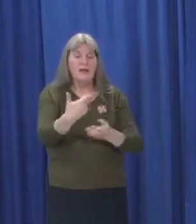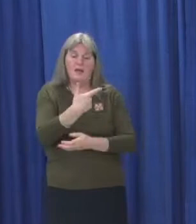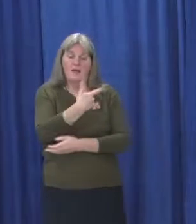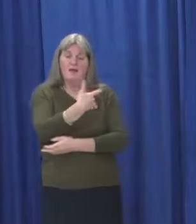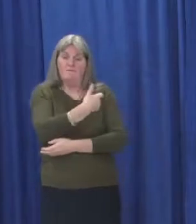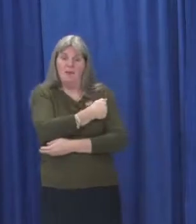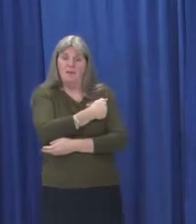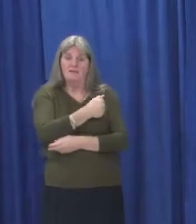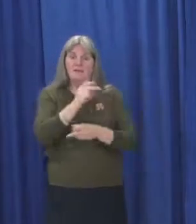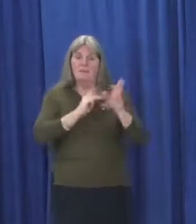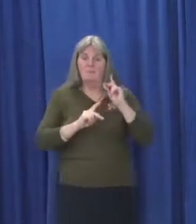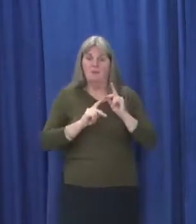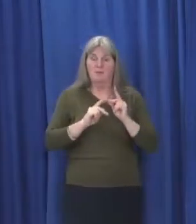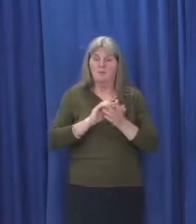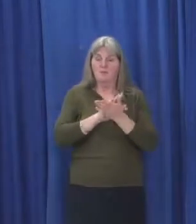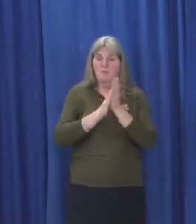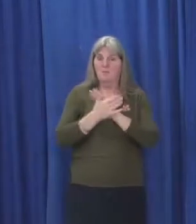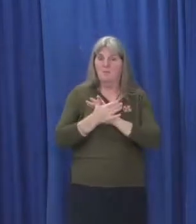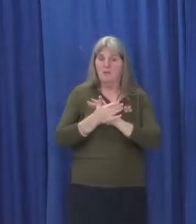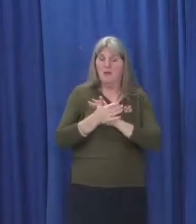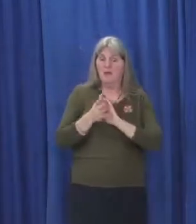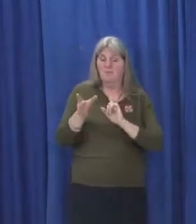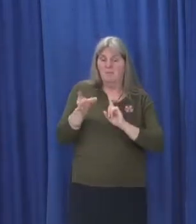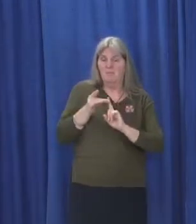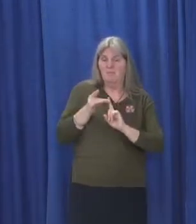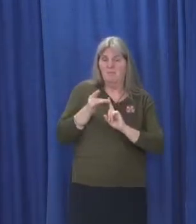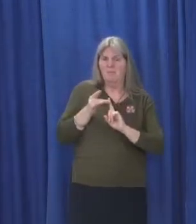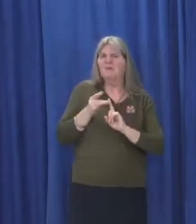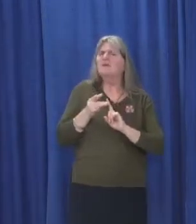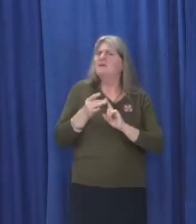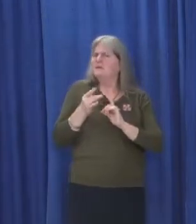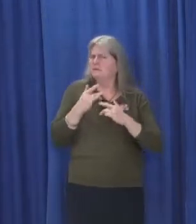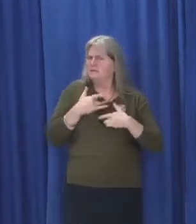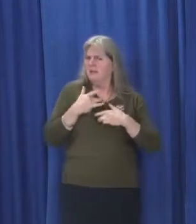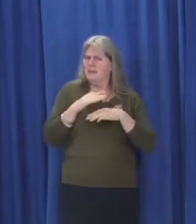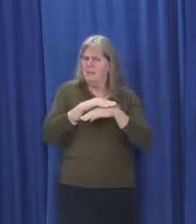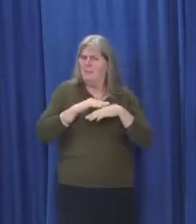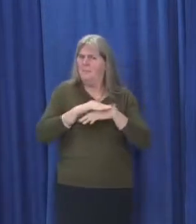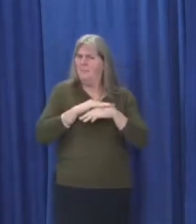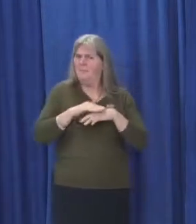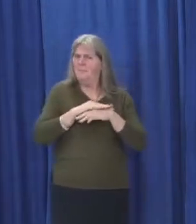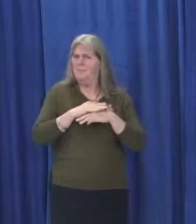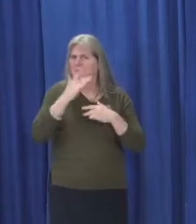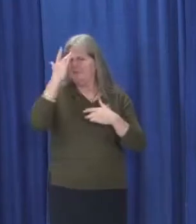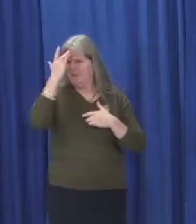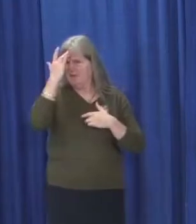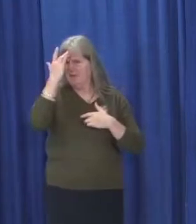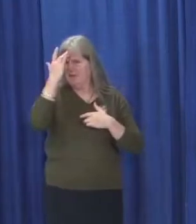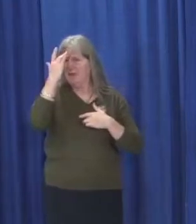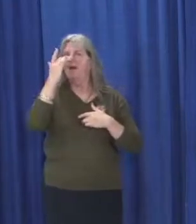vaccinated people who become infected are generally have a mild disease and recover but